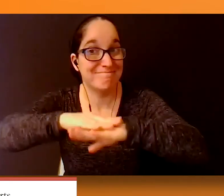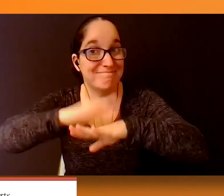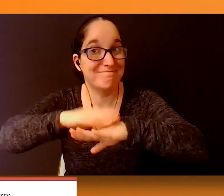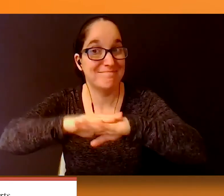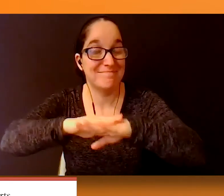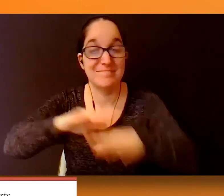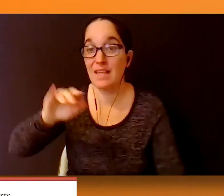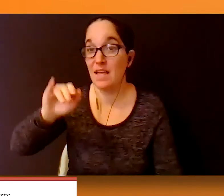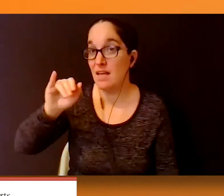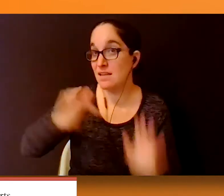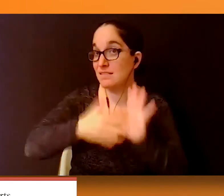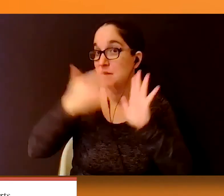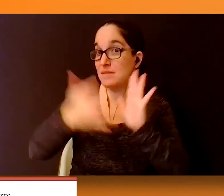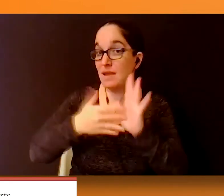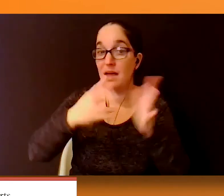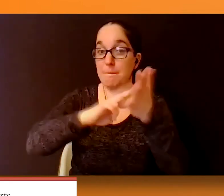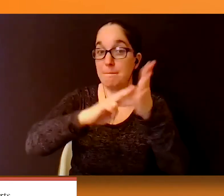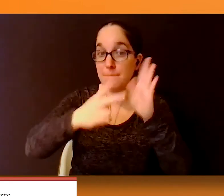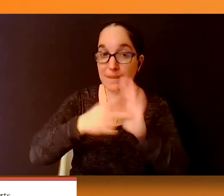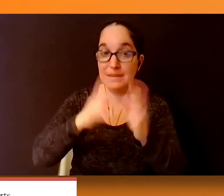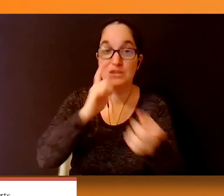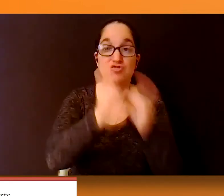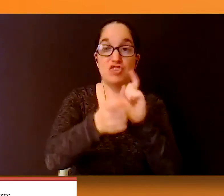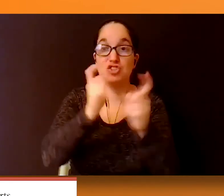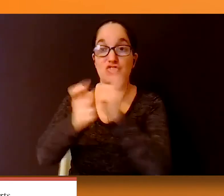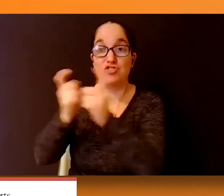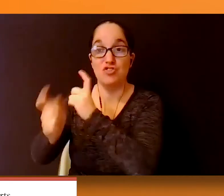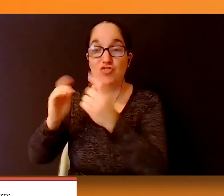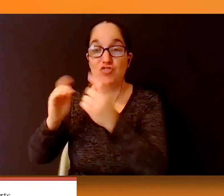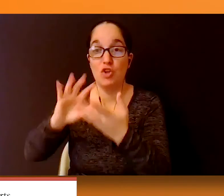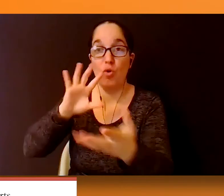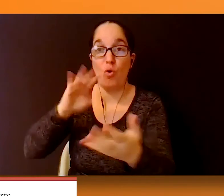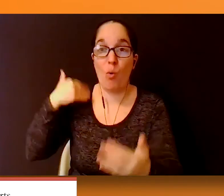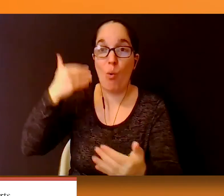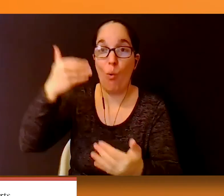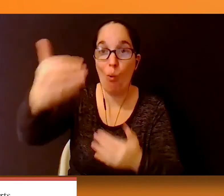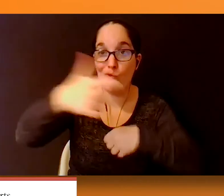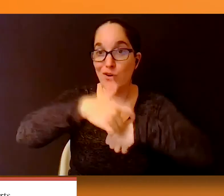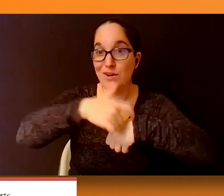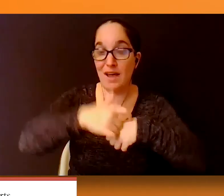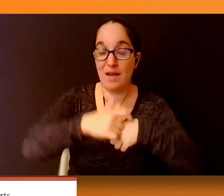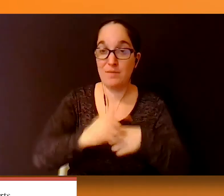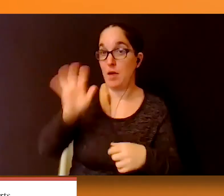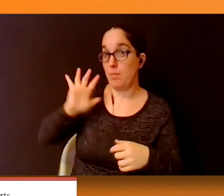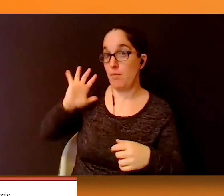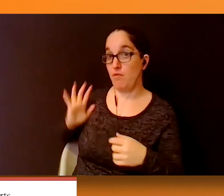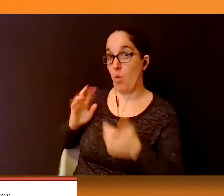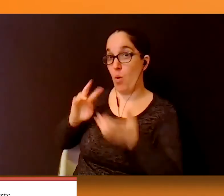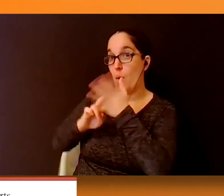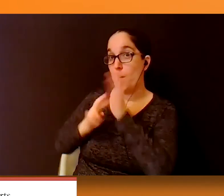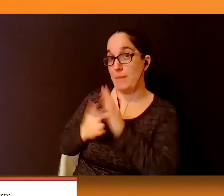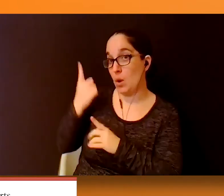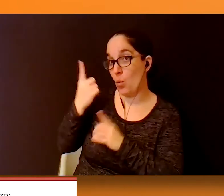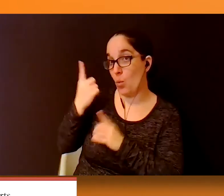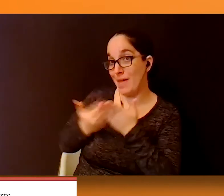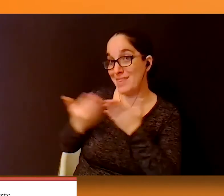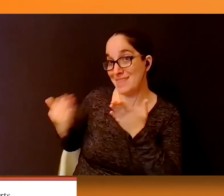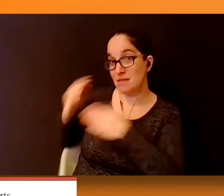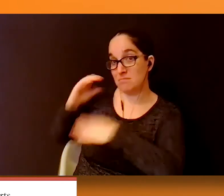Of course, the caveat is always that some of these meanings have transformed so much over time that they don't mean the exact same thing as they did